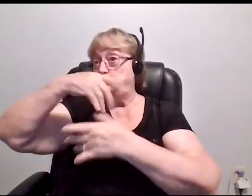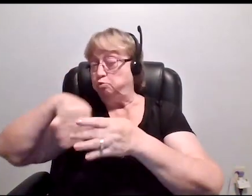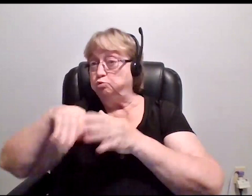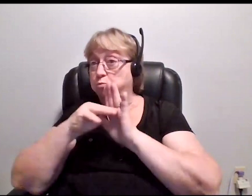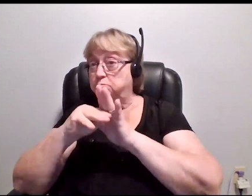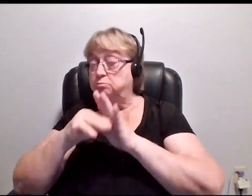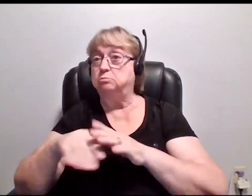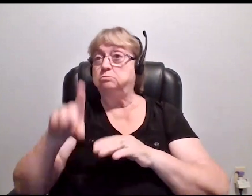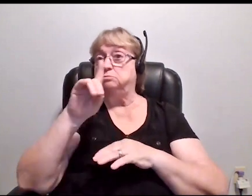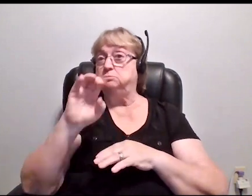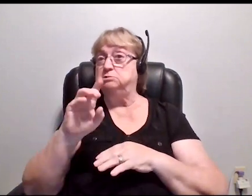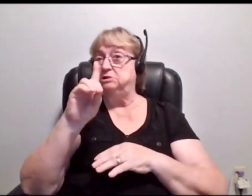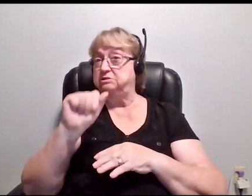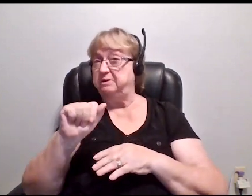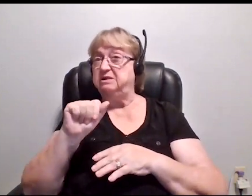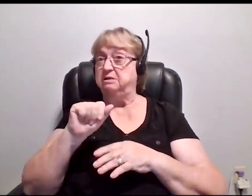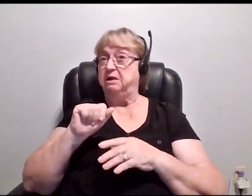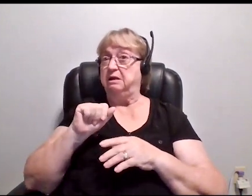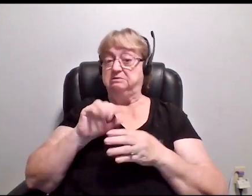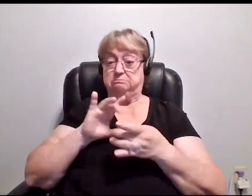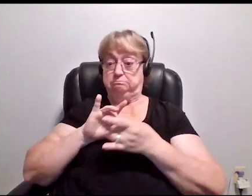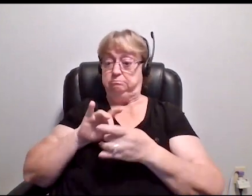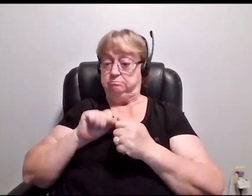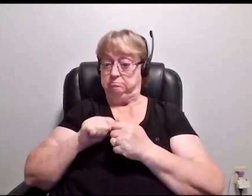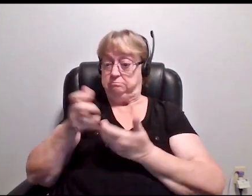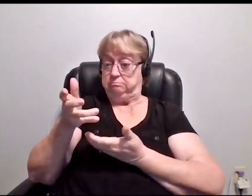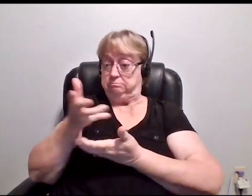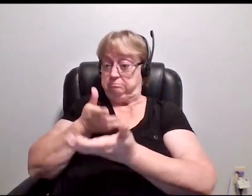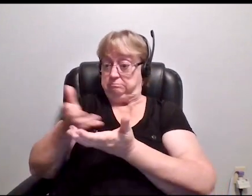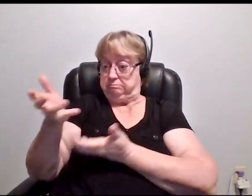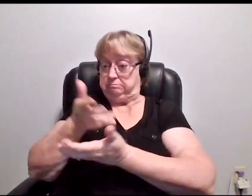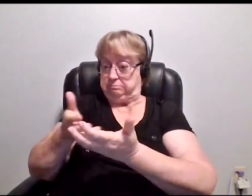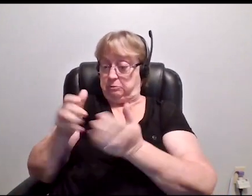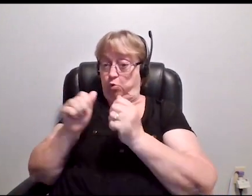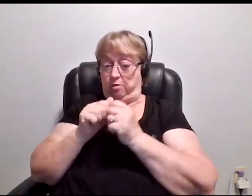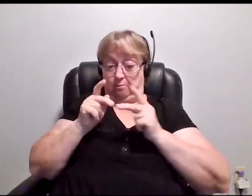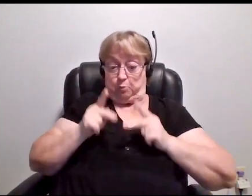is about the interaction between a person, their impairment, and the environment.